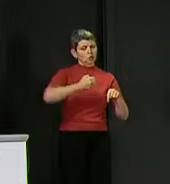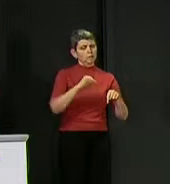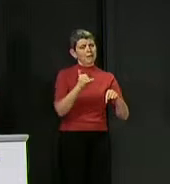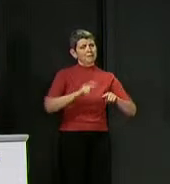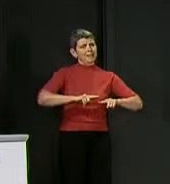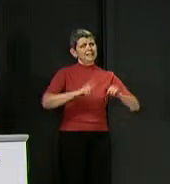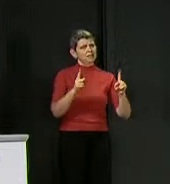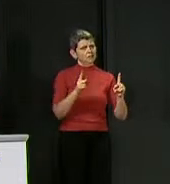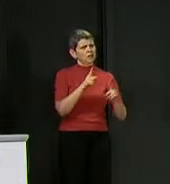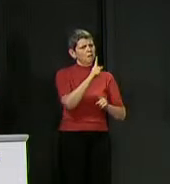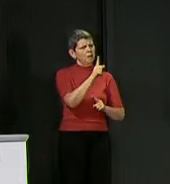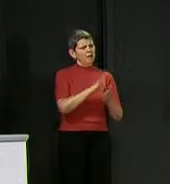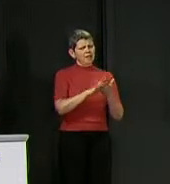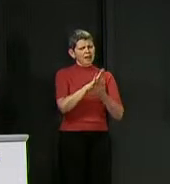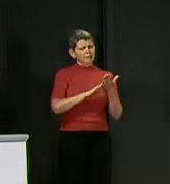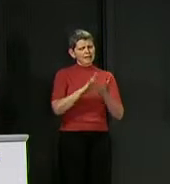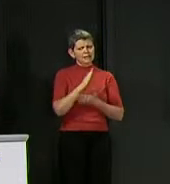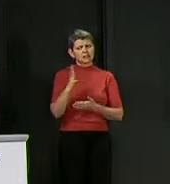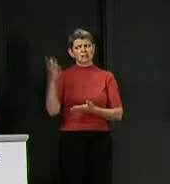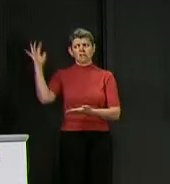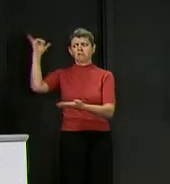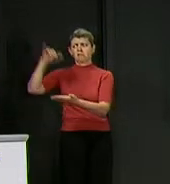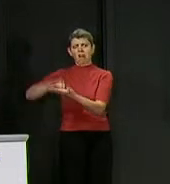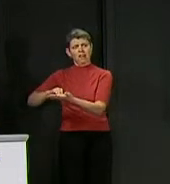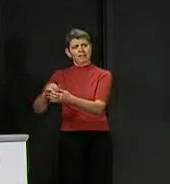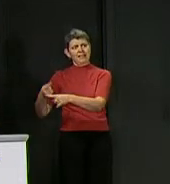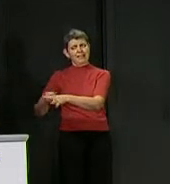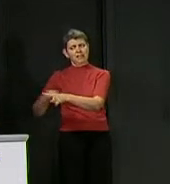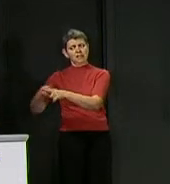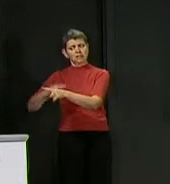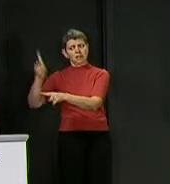mean that any who flies into England can travel quarantine-free into Scotland? And secondly,